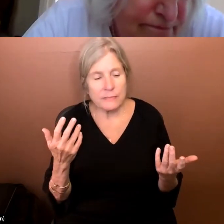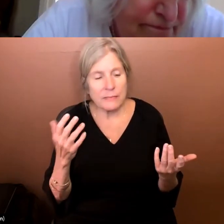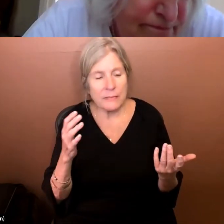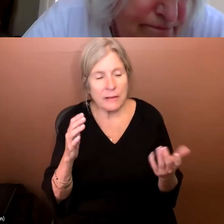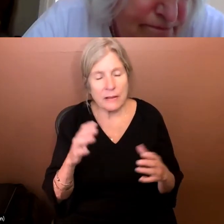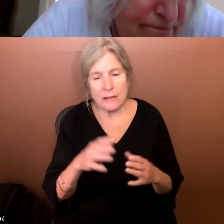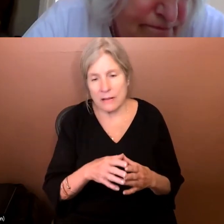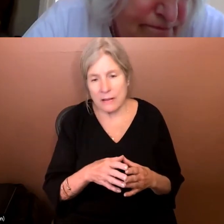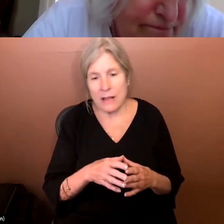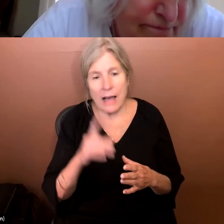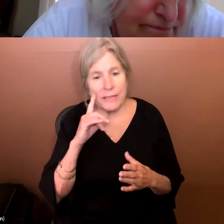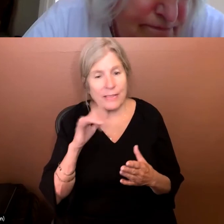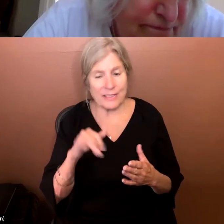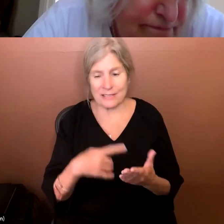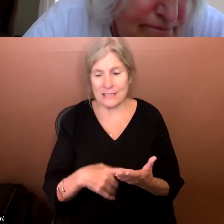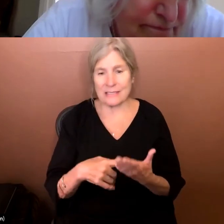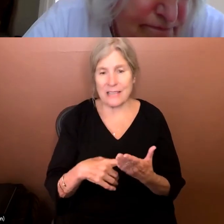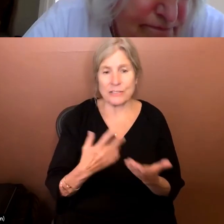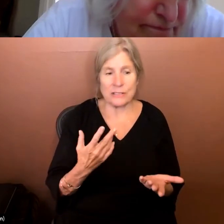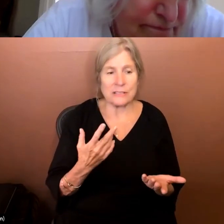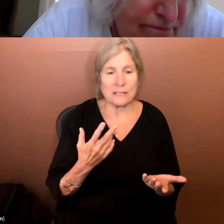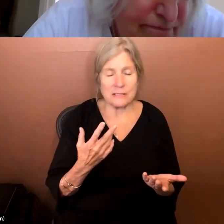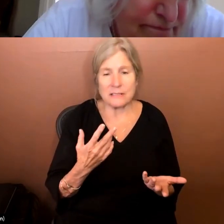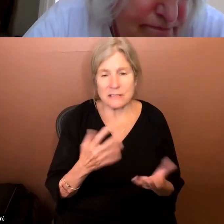discussion in